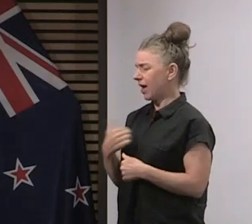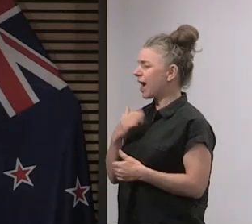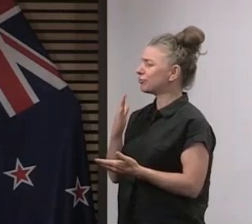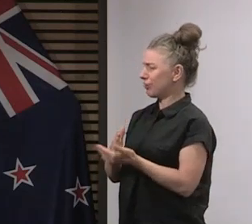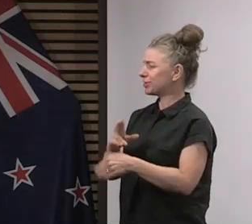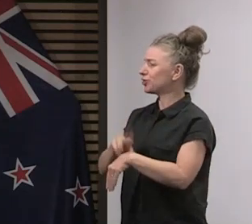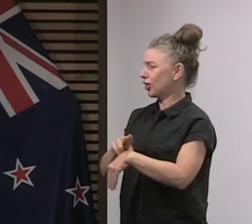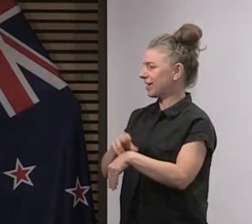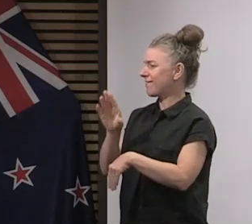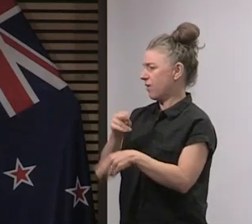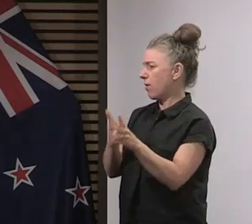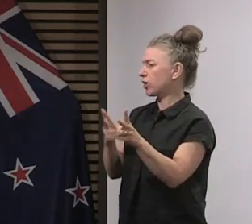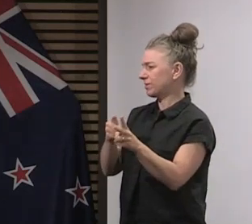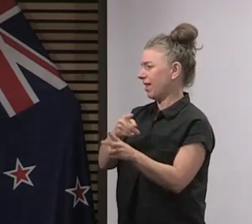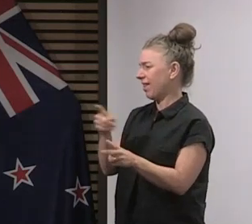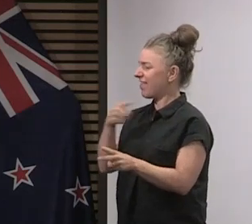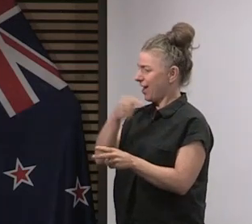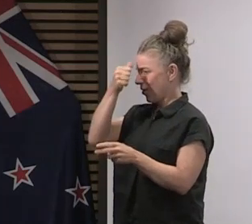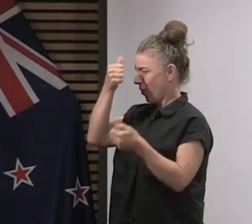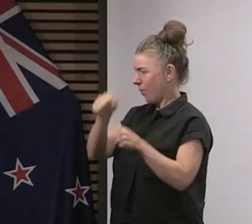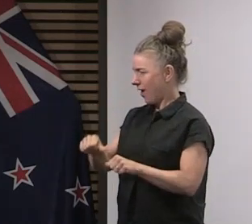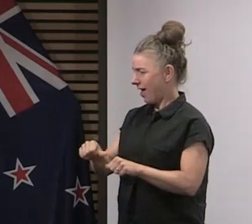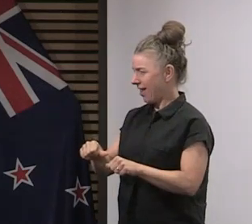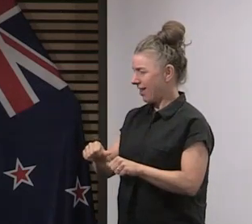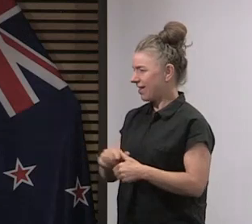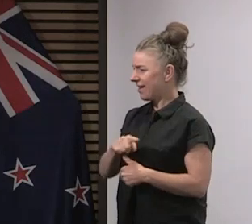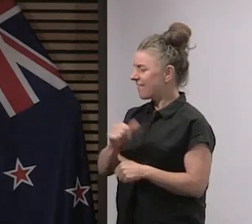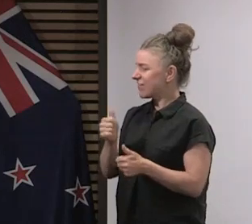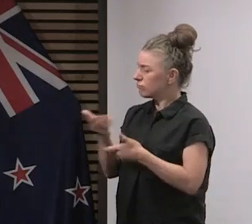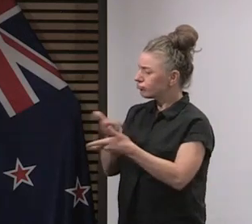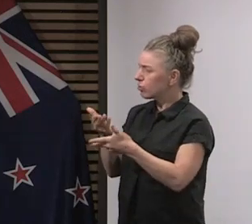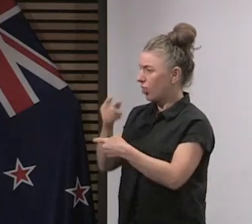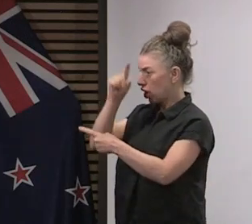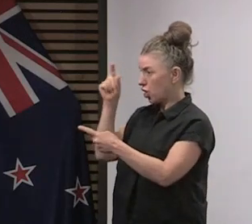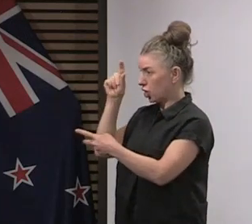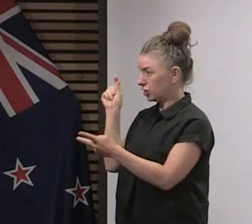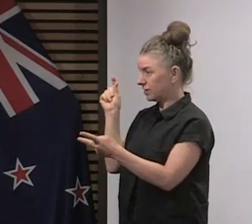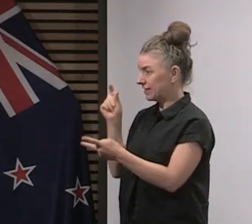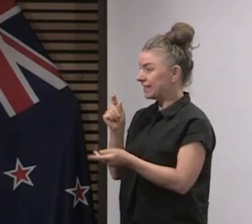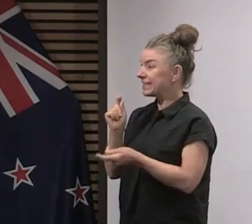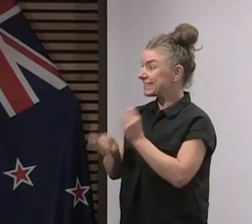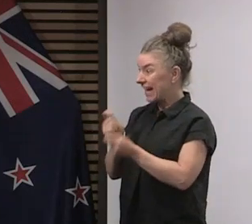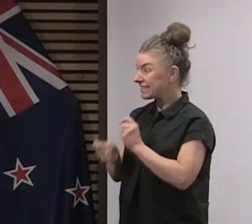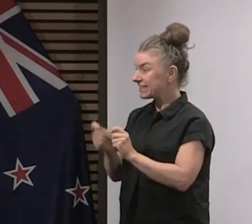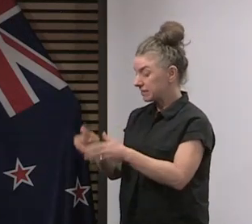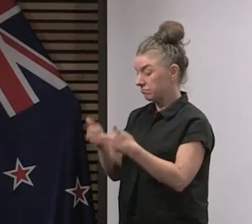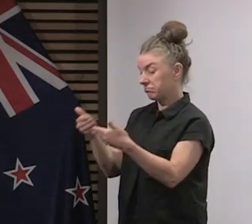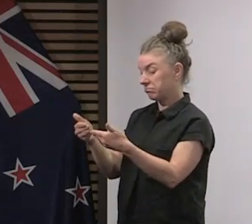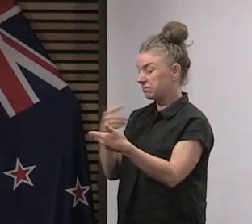work after 48 hours. What are your thoughts on that and who is right? I trust the DHB clinicians and they